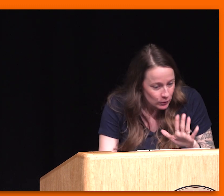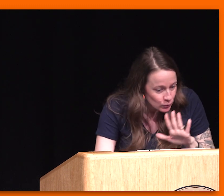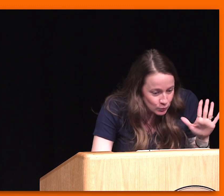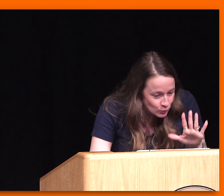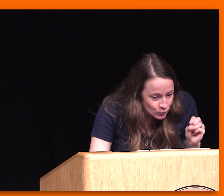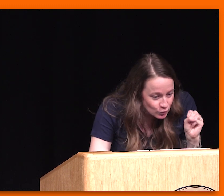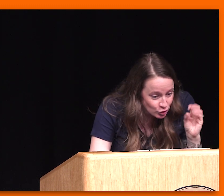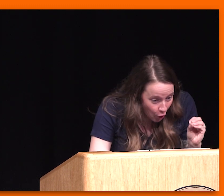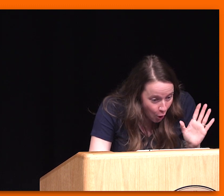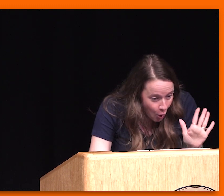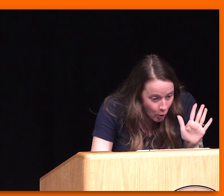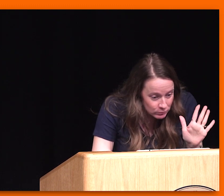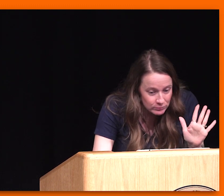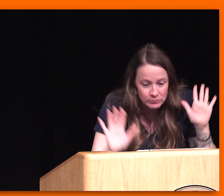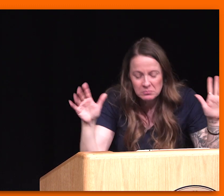and the advocacy that I had to take on.